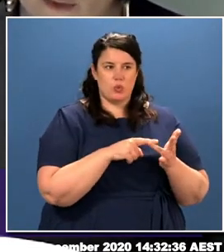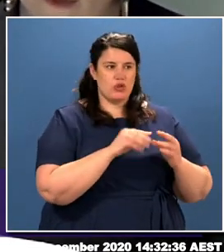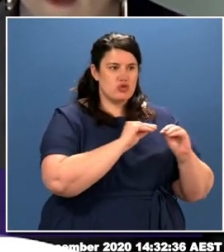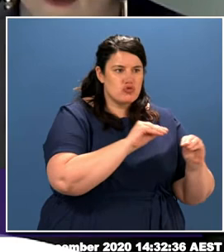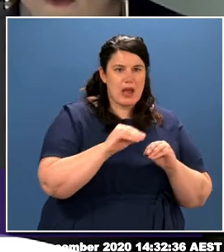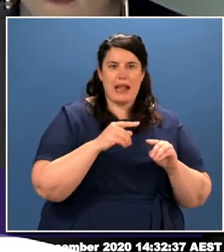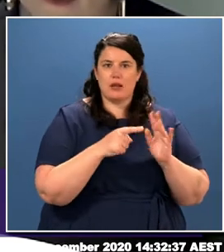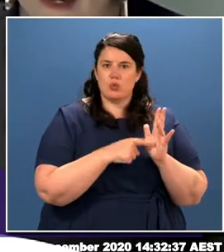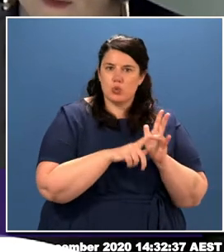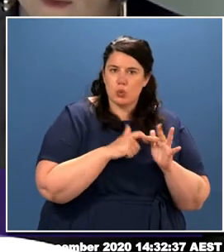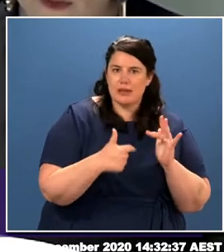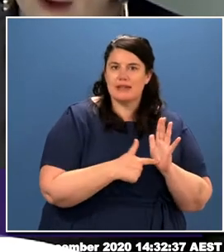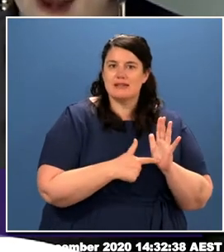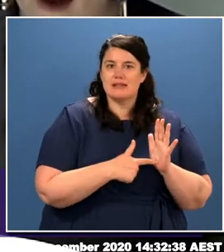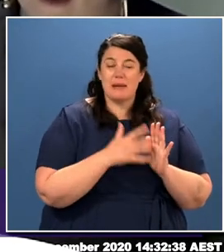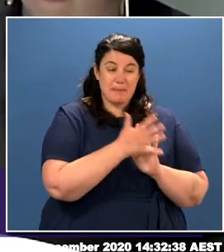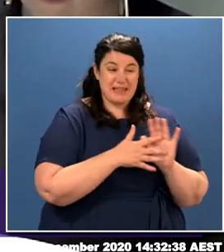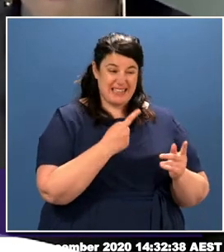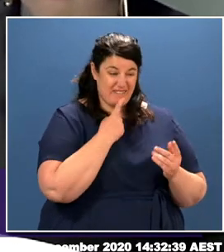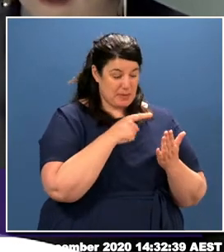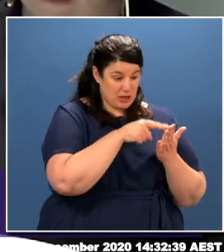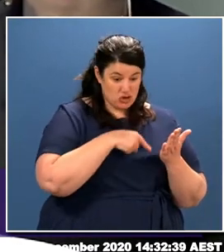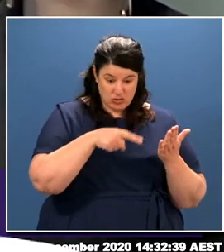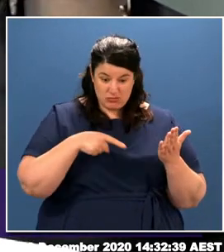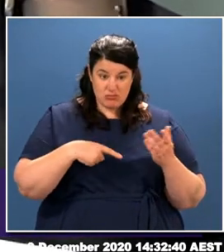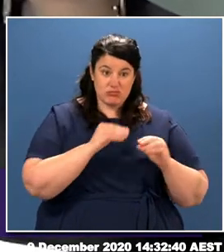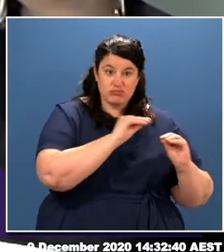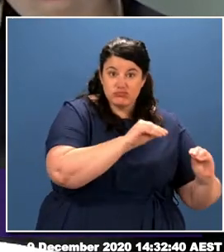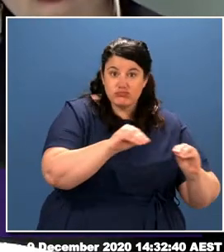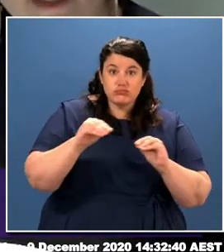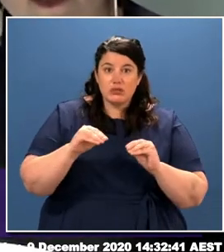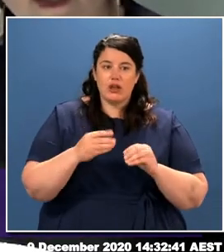resources and tools that are also providing inclusive language.